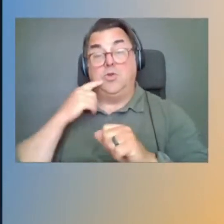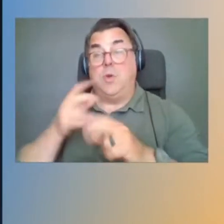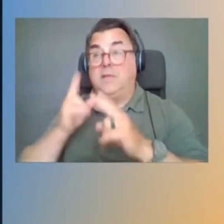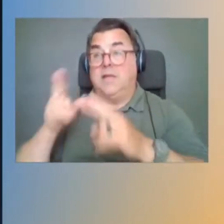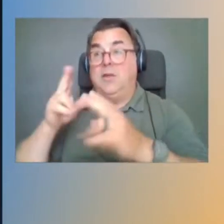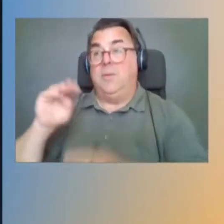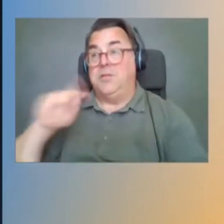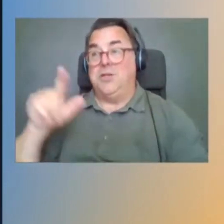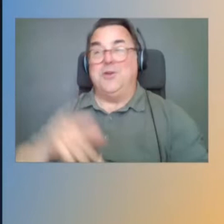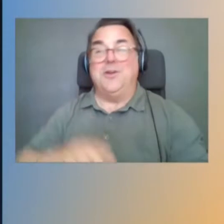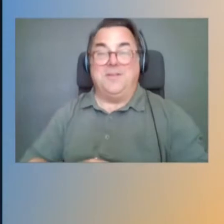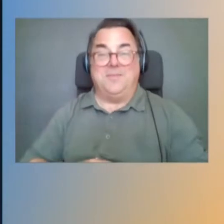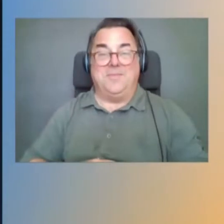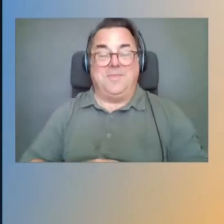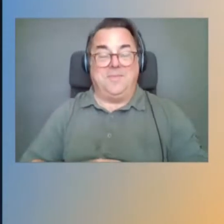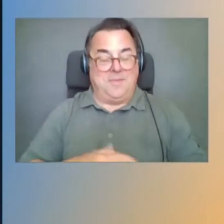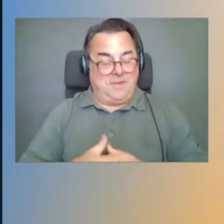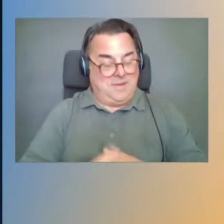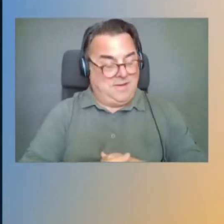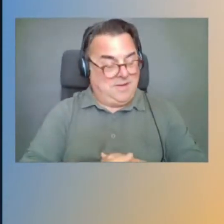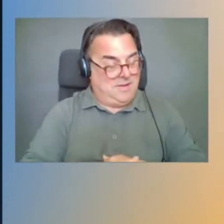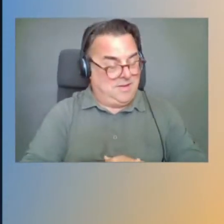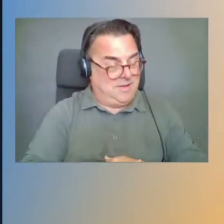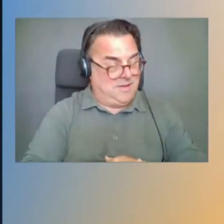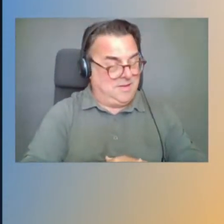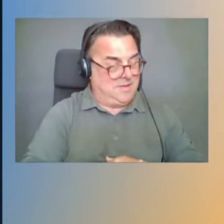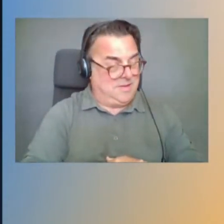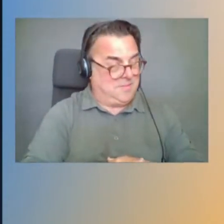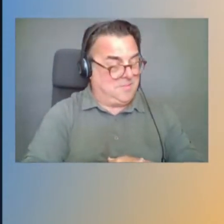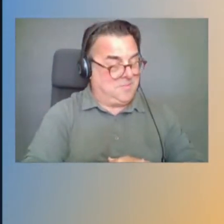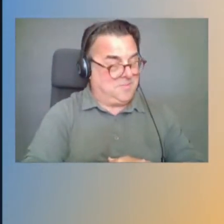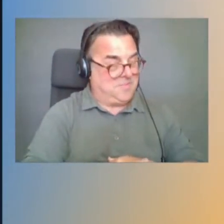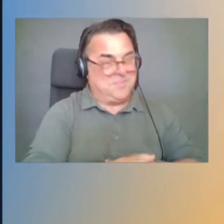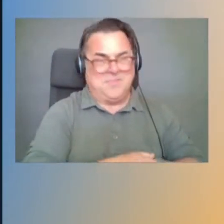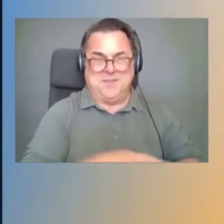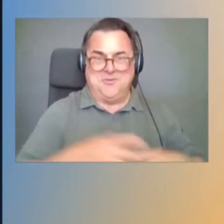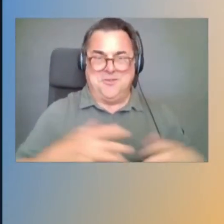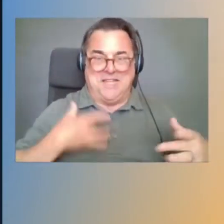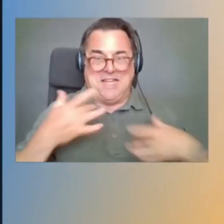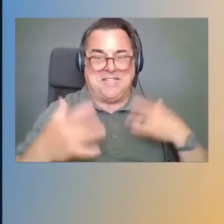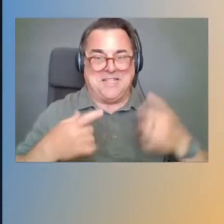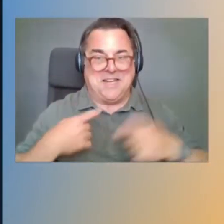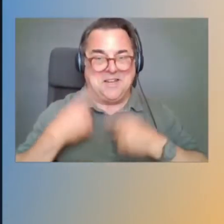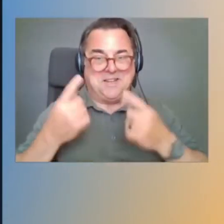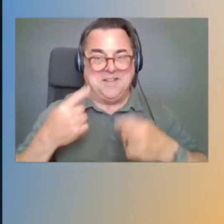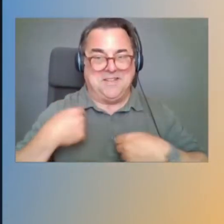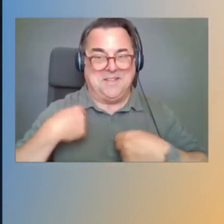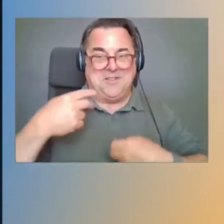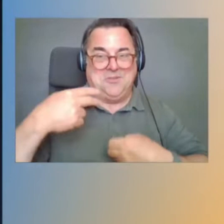So that's a really exciting journey you've been on since the joining Annapurna Labs and coming over.